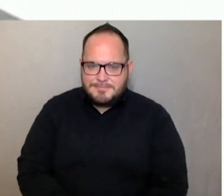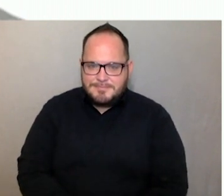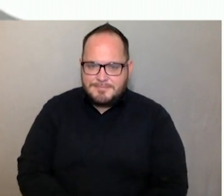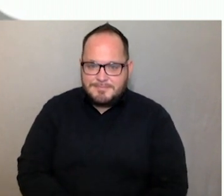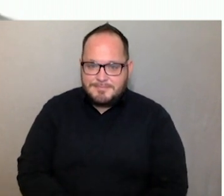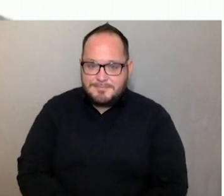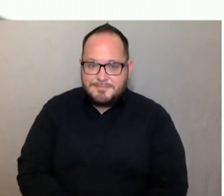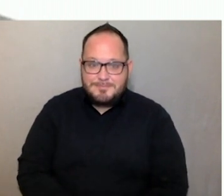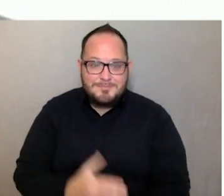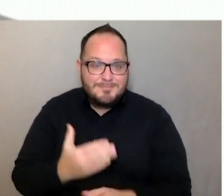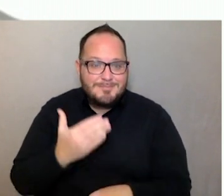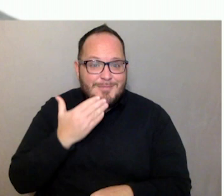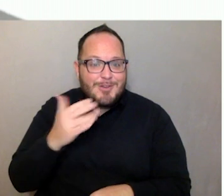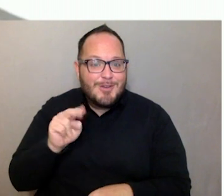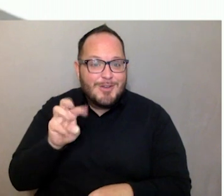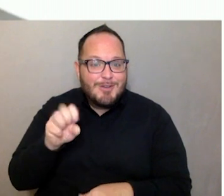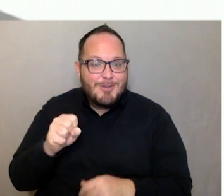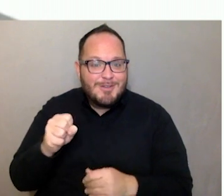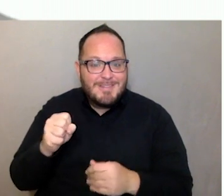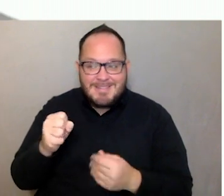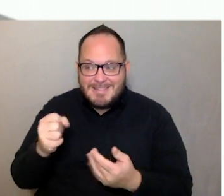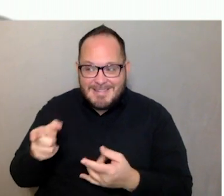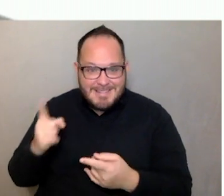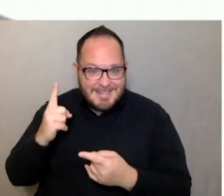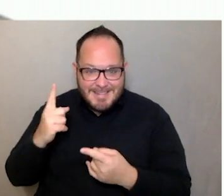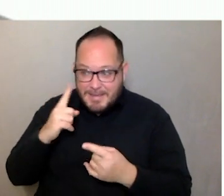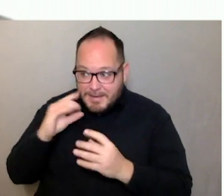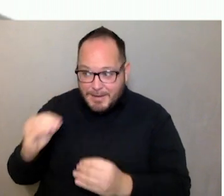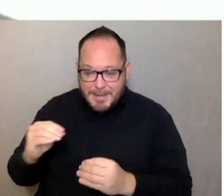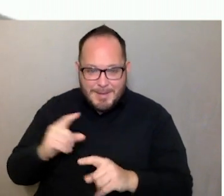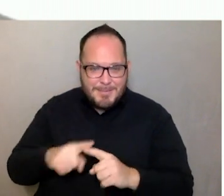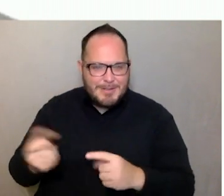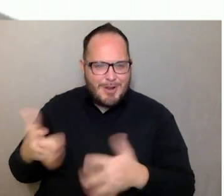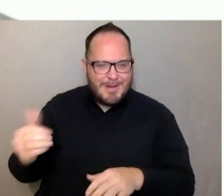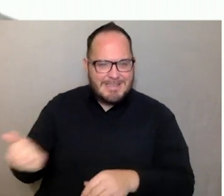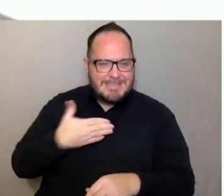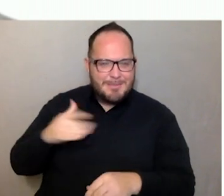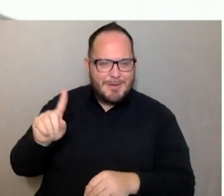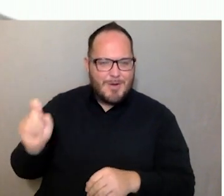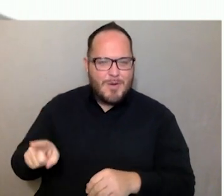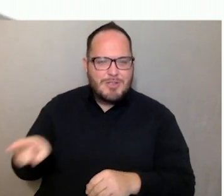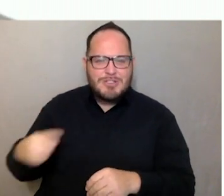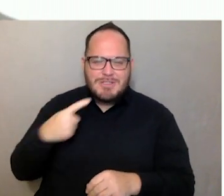THE GOOD NEWS IS I HAVE ANNETTE'S QUESTION AND HER QUESTION IS, WHAT ARE YOUR THOUGHTS ON THE SUPREME COURT